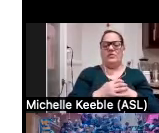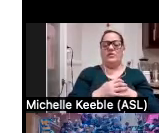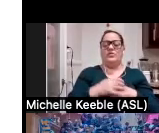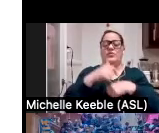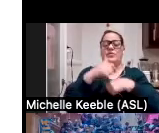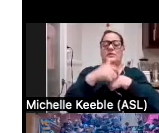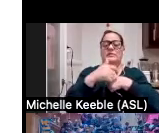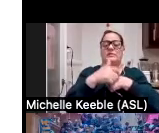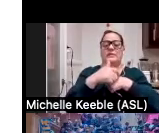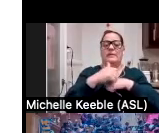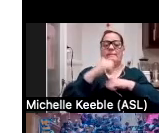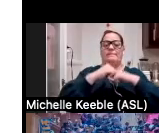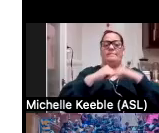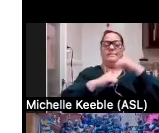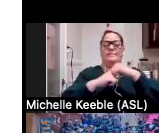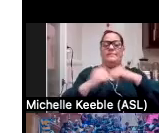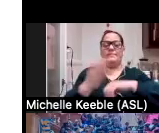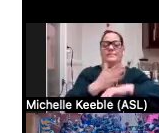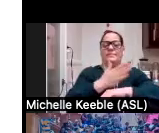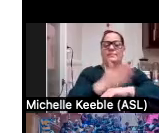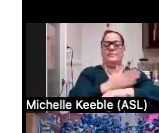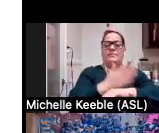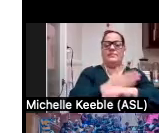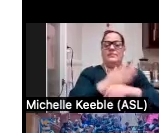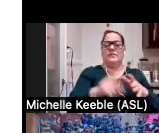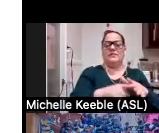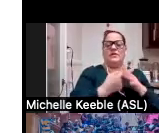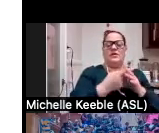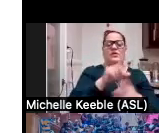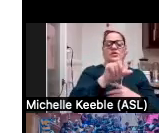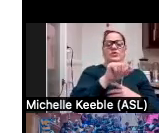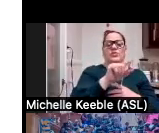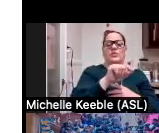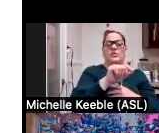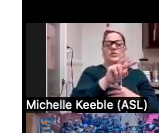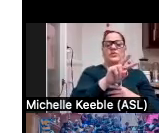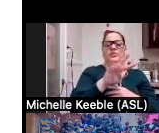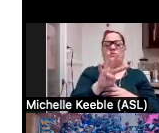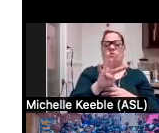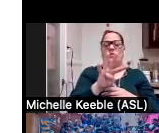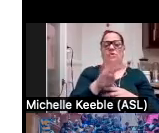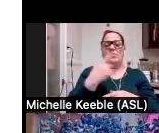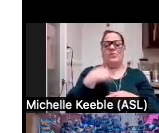the construction planning actually started in the summer of 2024. We are able to say that we built